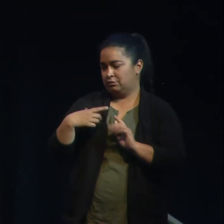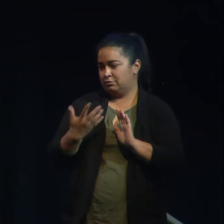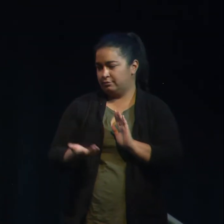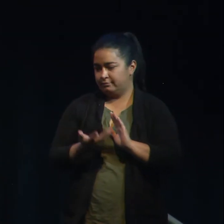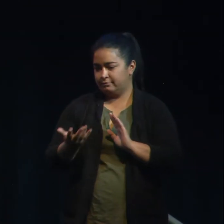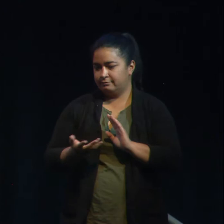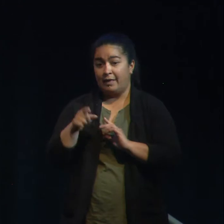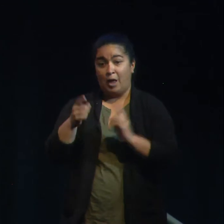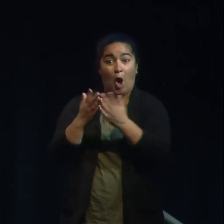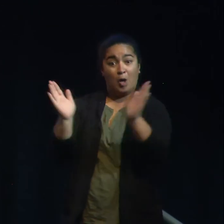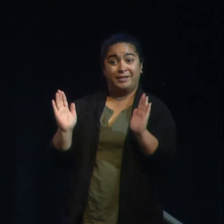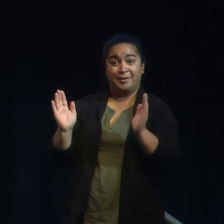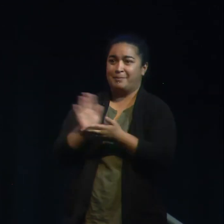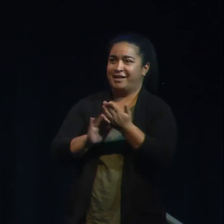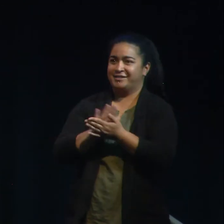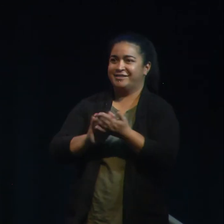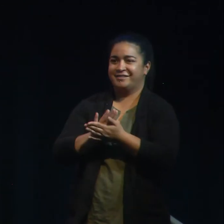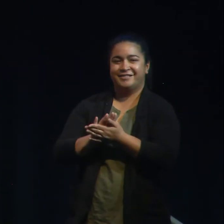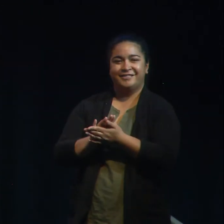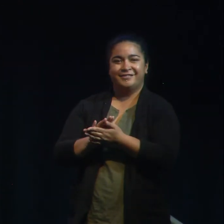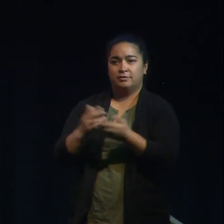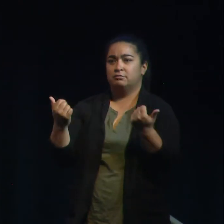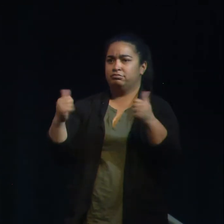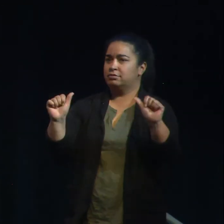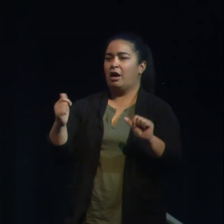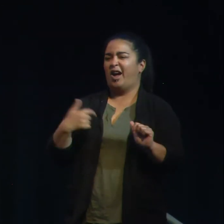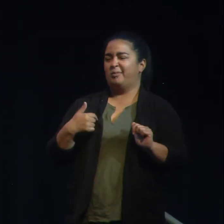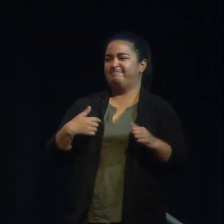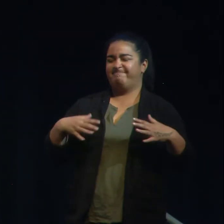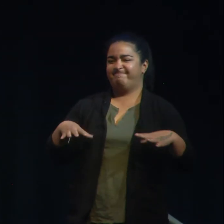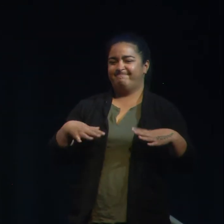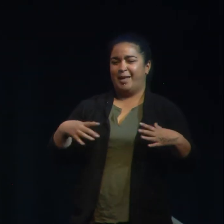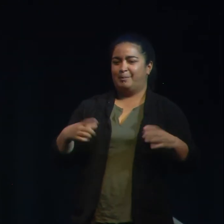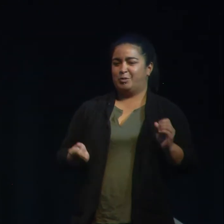was an open thing that then they were perhaps maybe too important to come, so they didn't